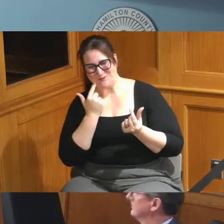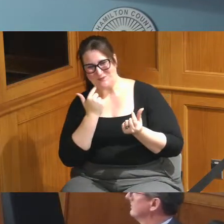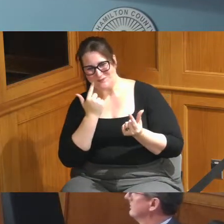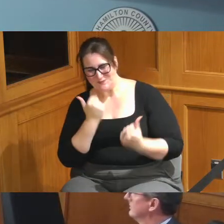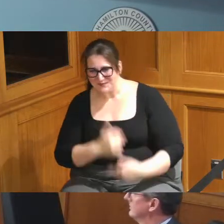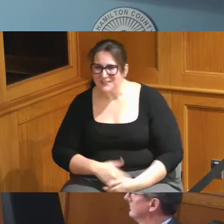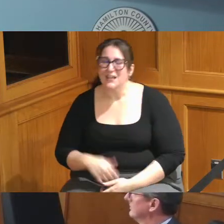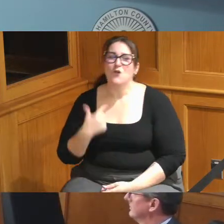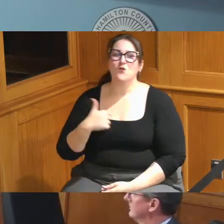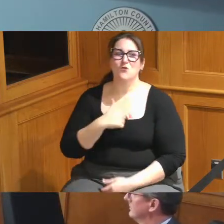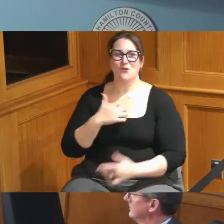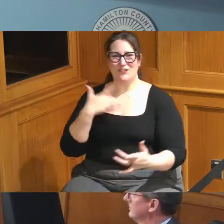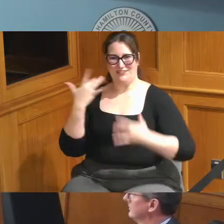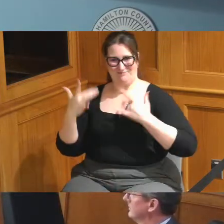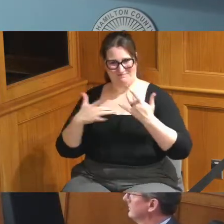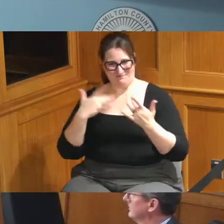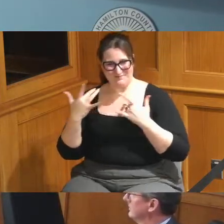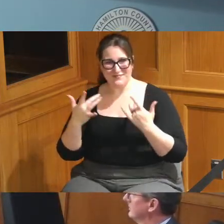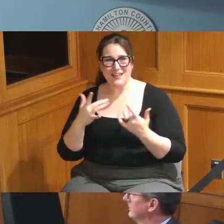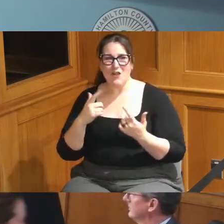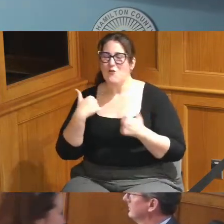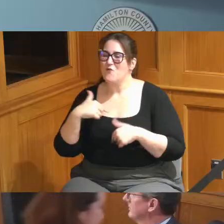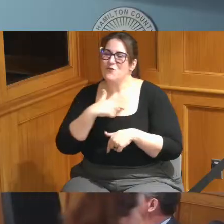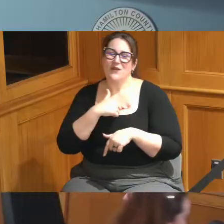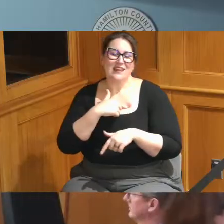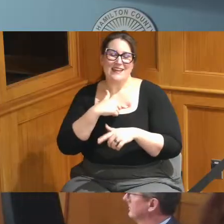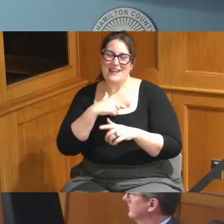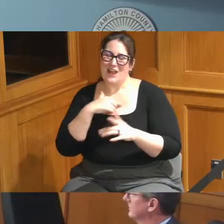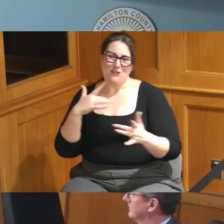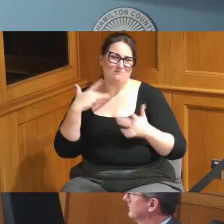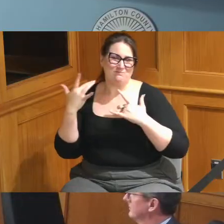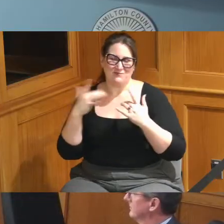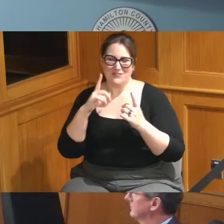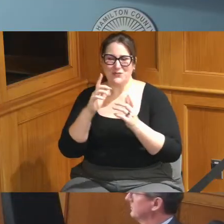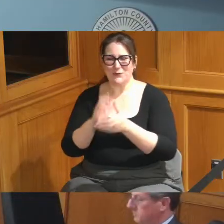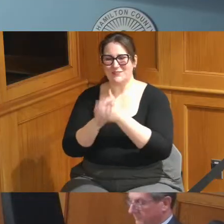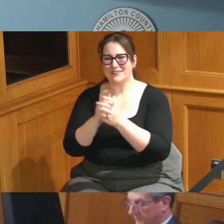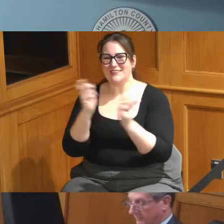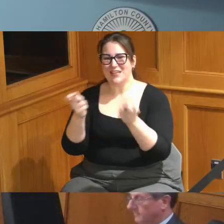and we're just thrilled. We we just could not be more thrilled to celebrate the two of you